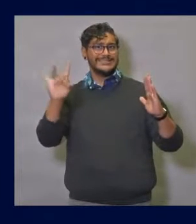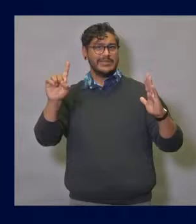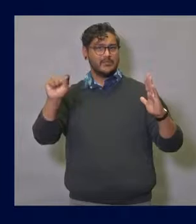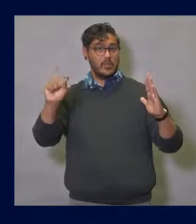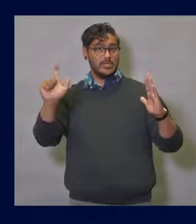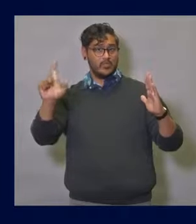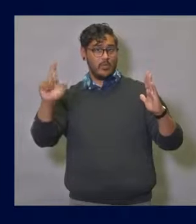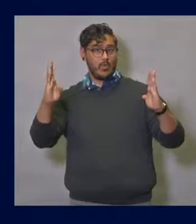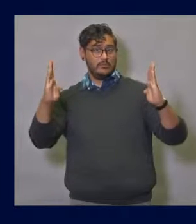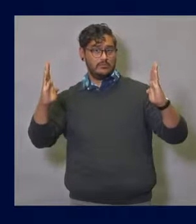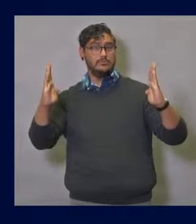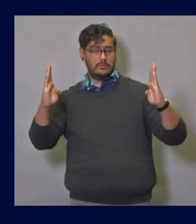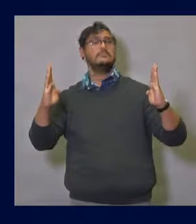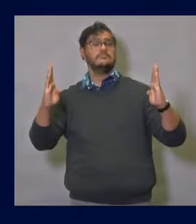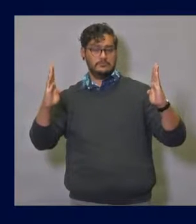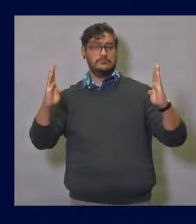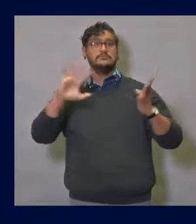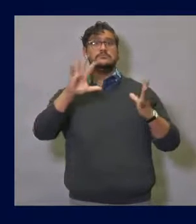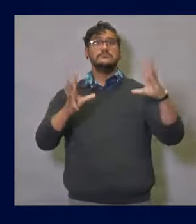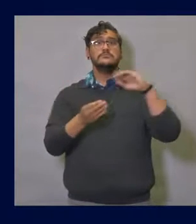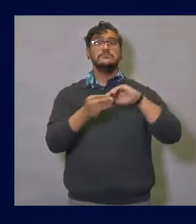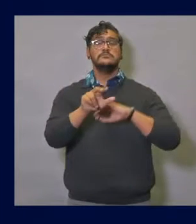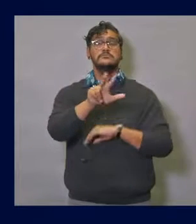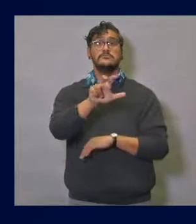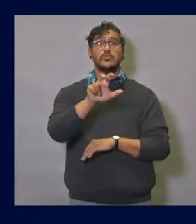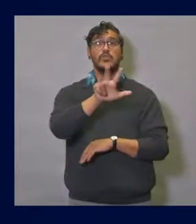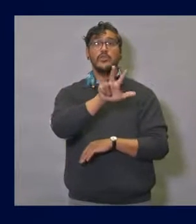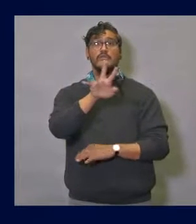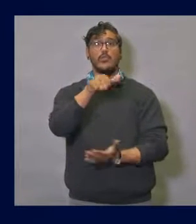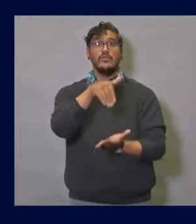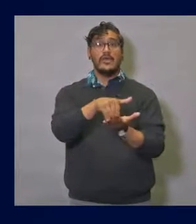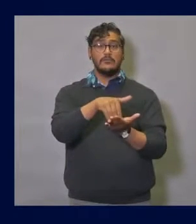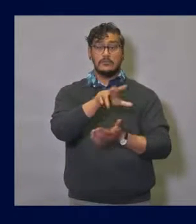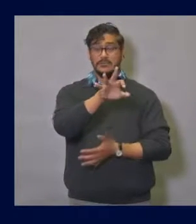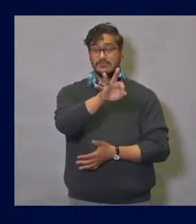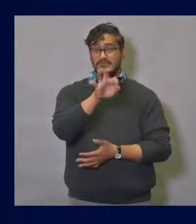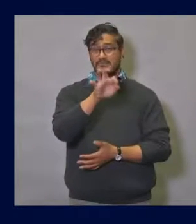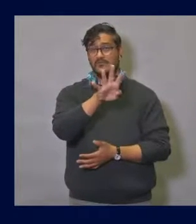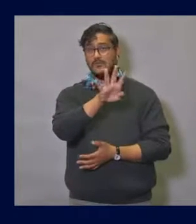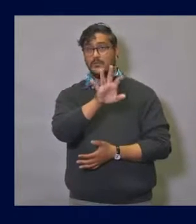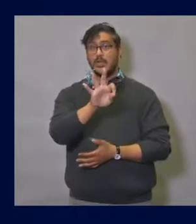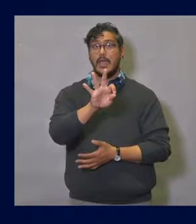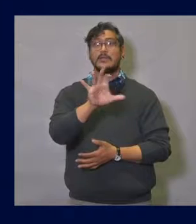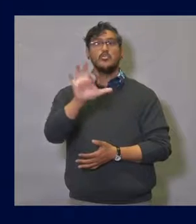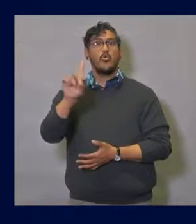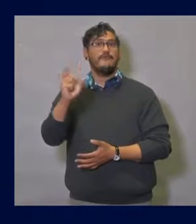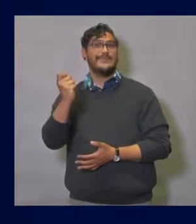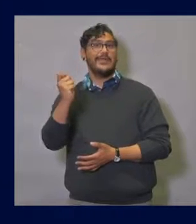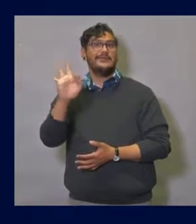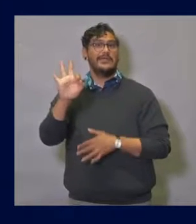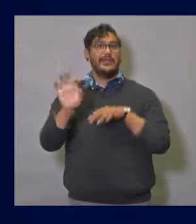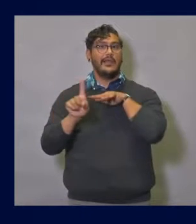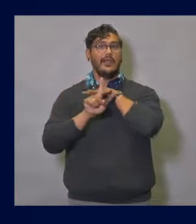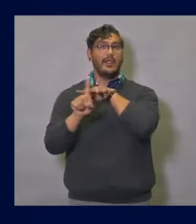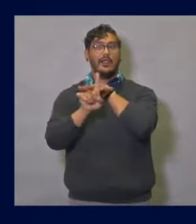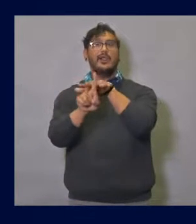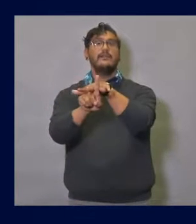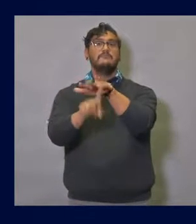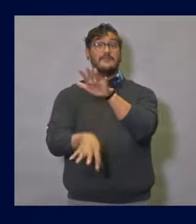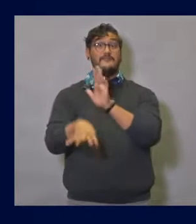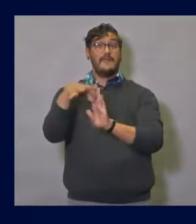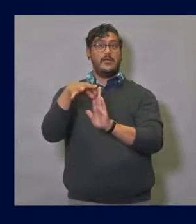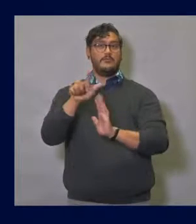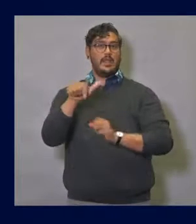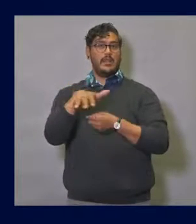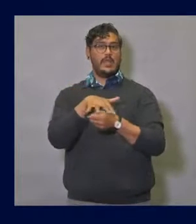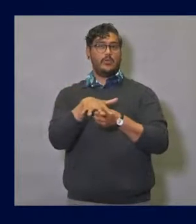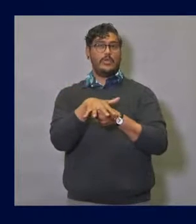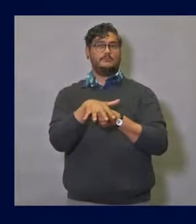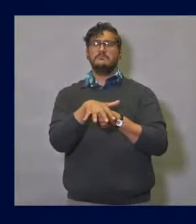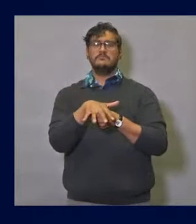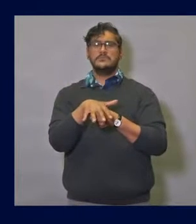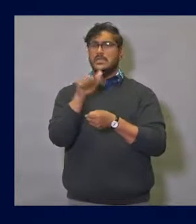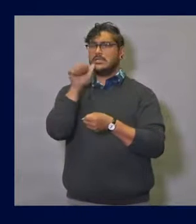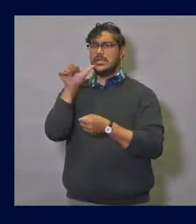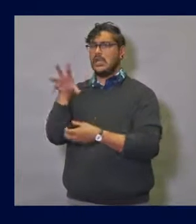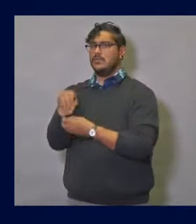FROM JENNA REFERS, 2021, THROUGH